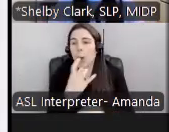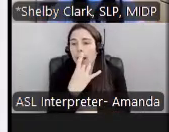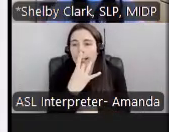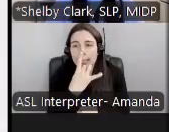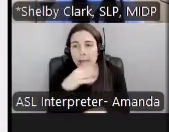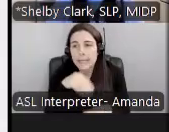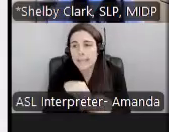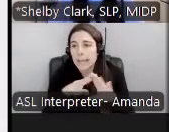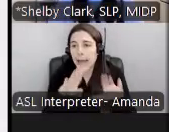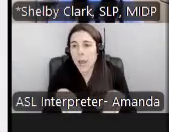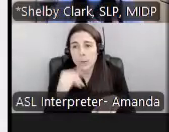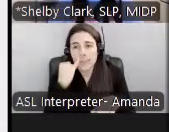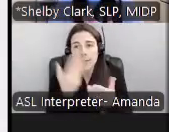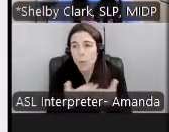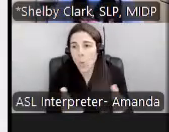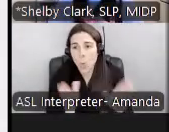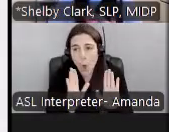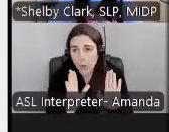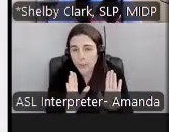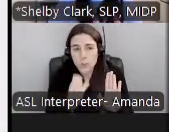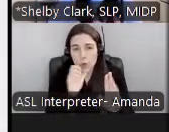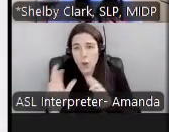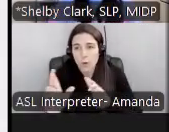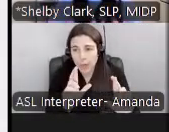yet, meaning we don't work on maybe the office.